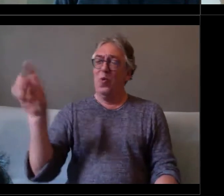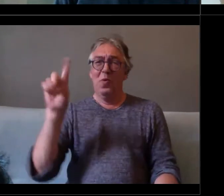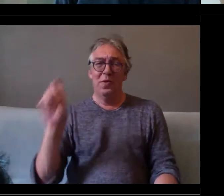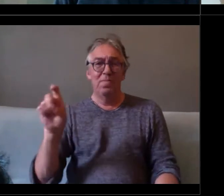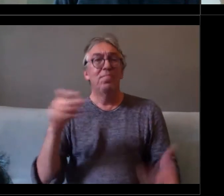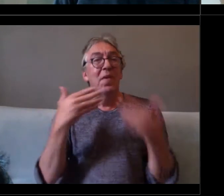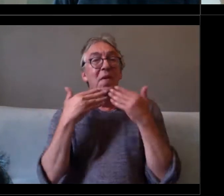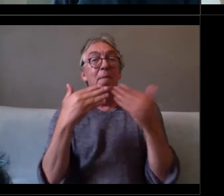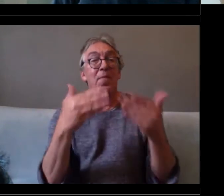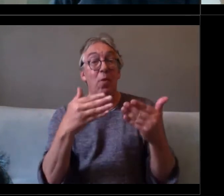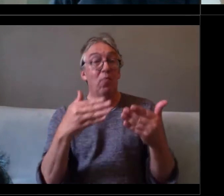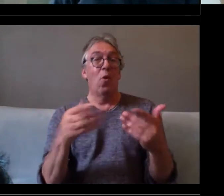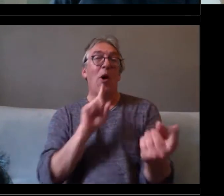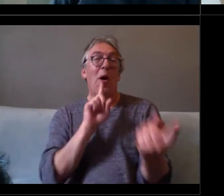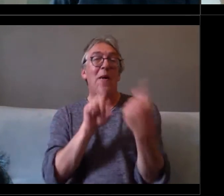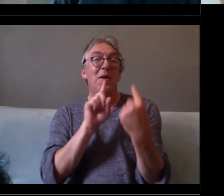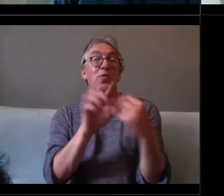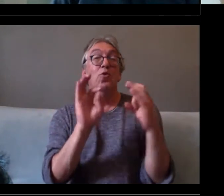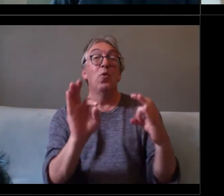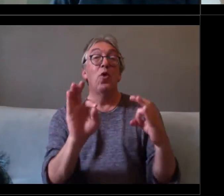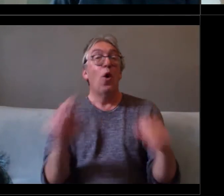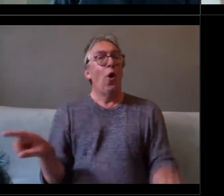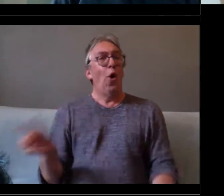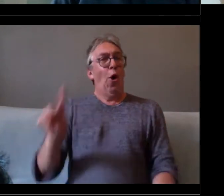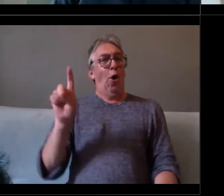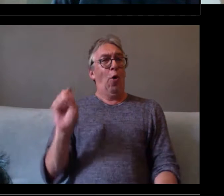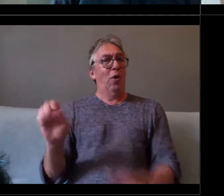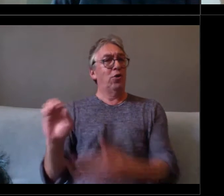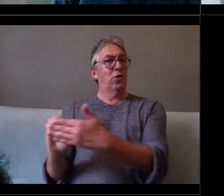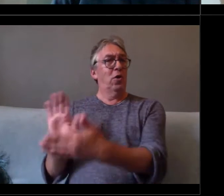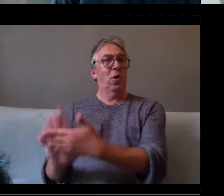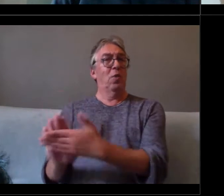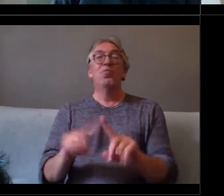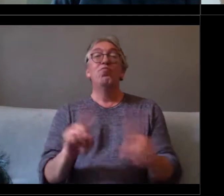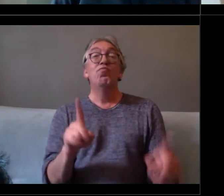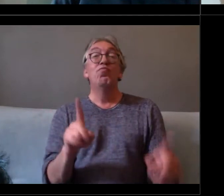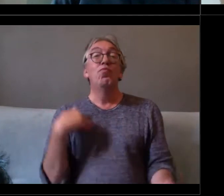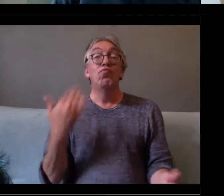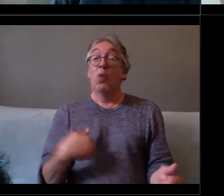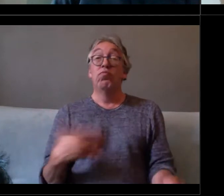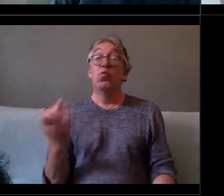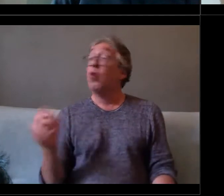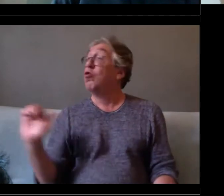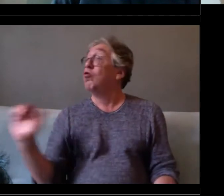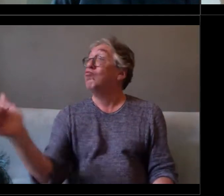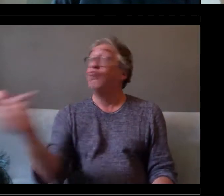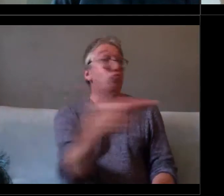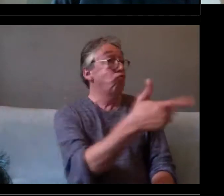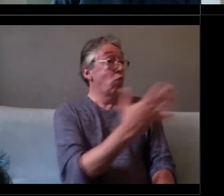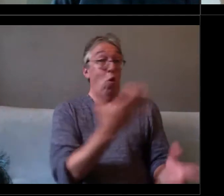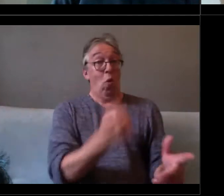I don't have other questions. I want to give the speakers the chance, if you want to share anything with participants